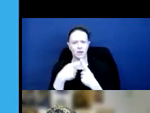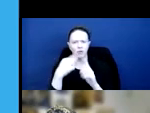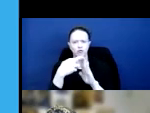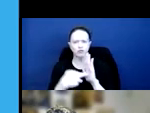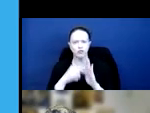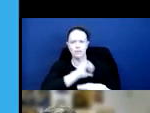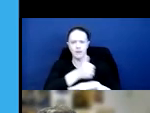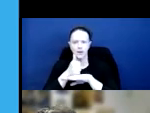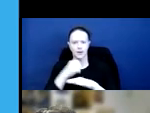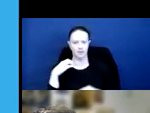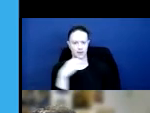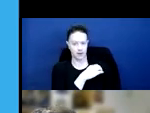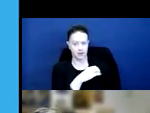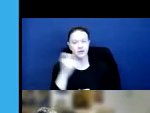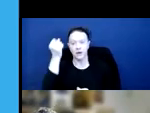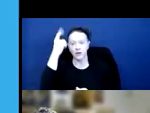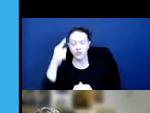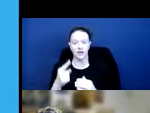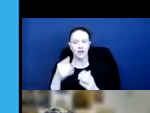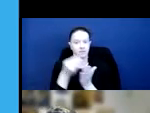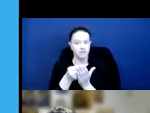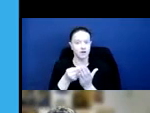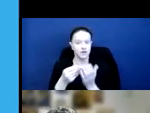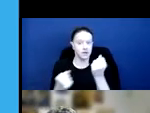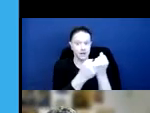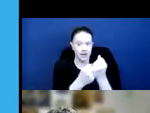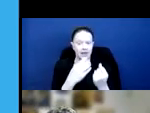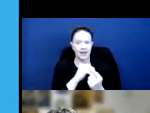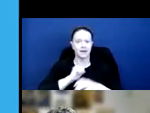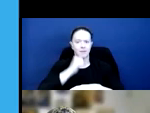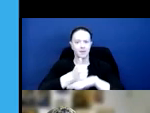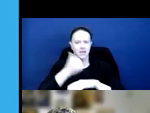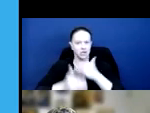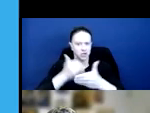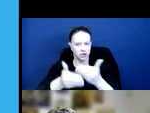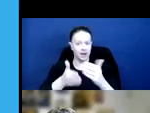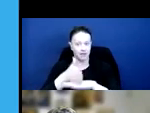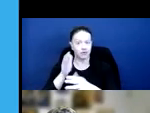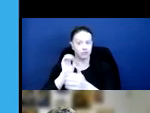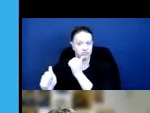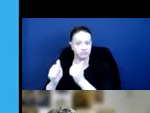understanding funding and implementation after a bill is passed and lessons learned from past racial justice